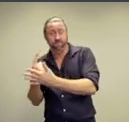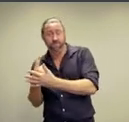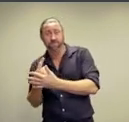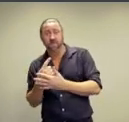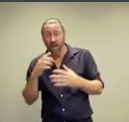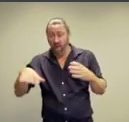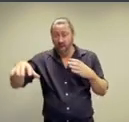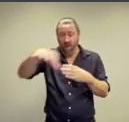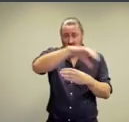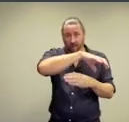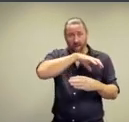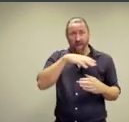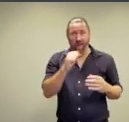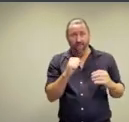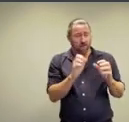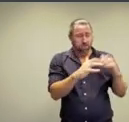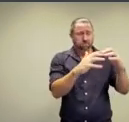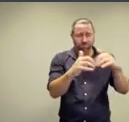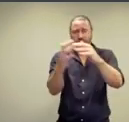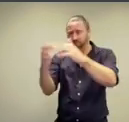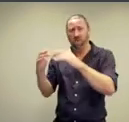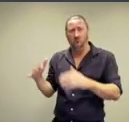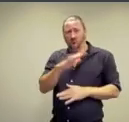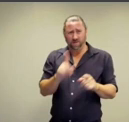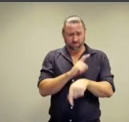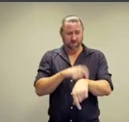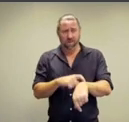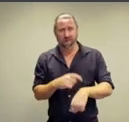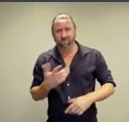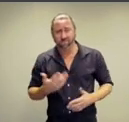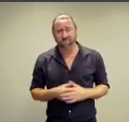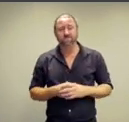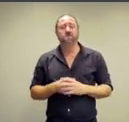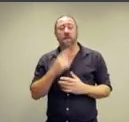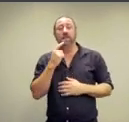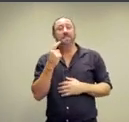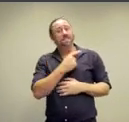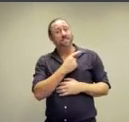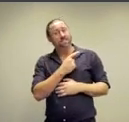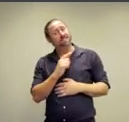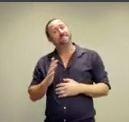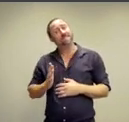around the same time as a lot of these other histories are happening as well.